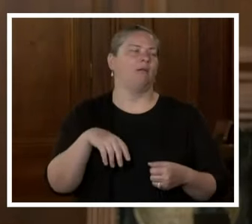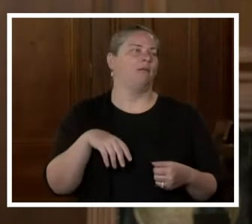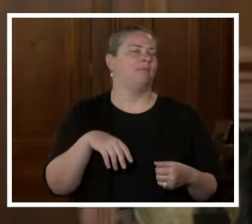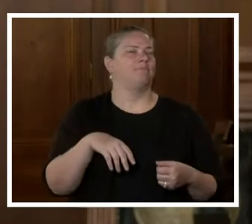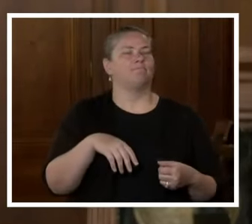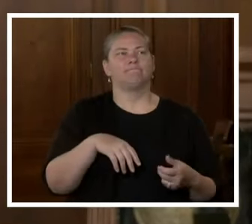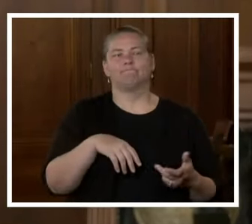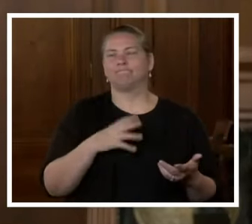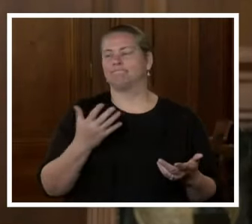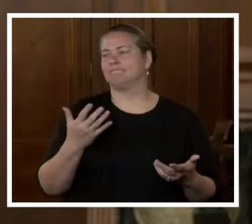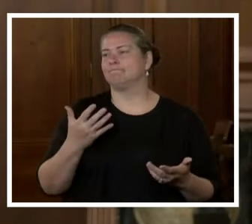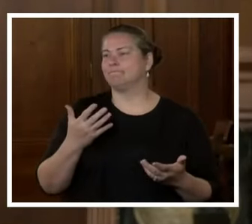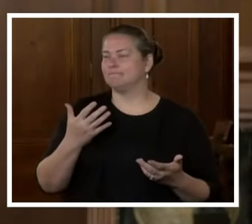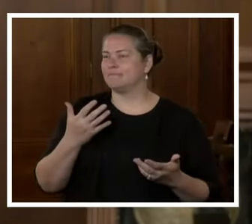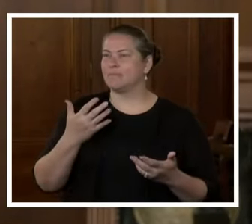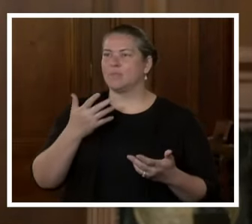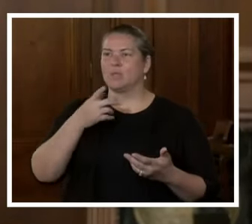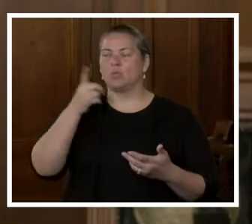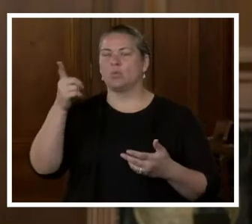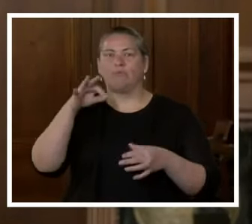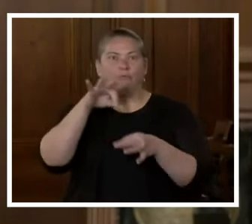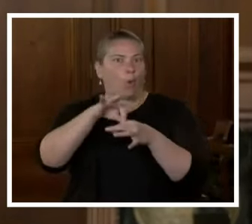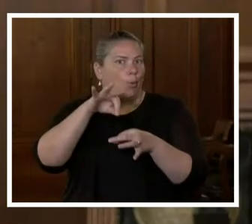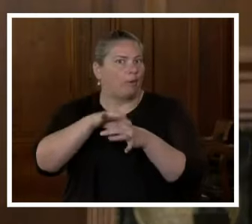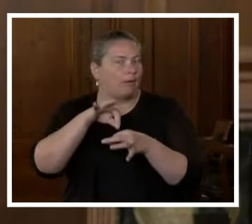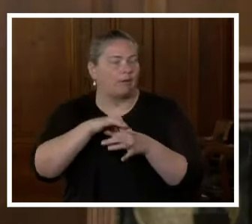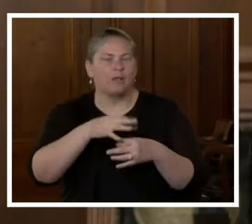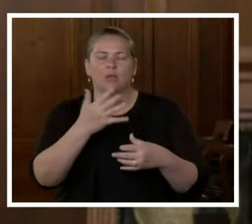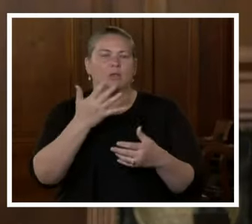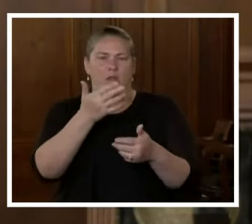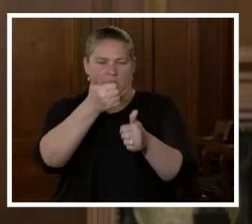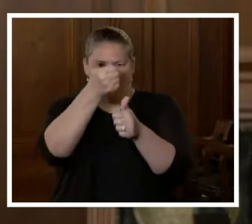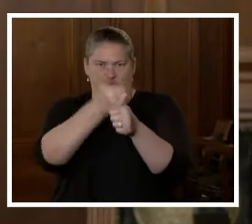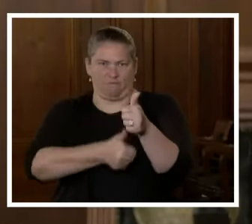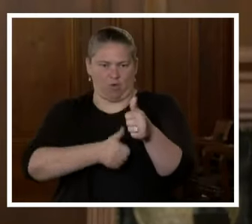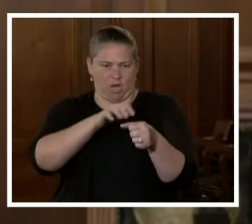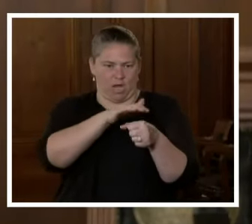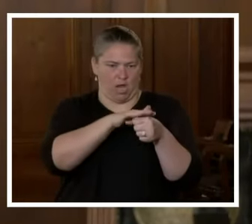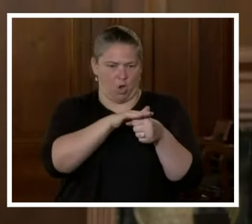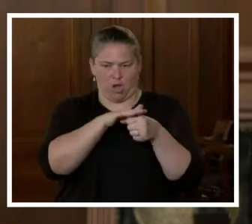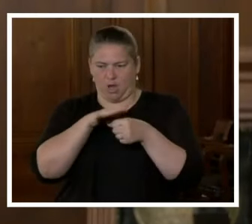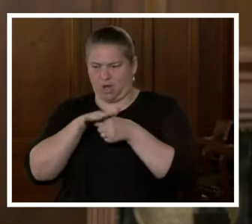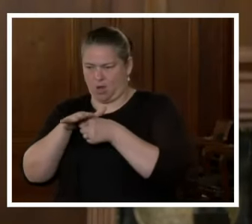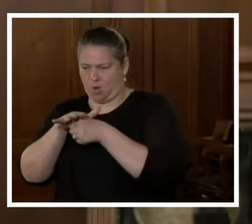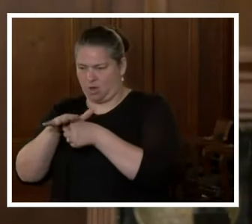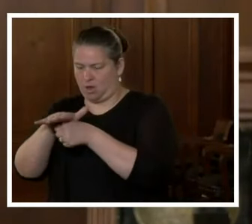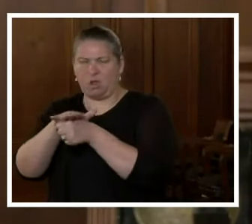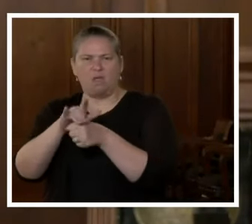THE COUNTRY THAT WE WANT TO BE, THAT OFTENTIMES THAT WE CLAIM WE ARE.